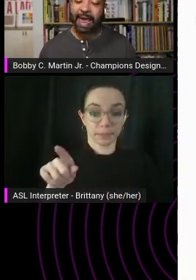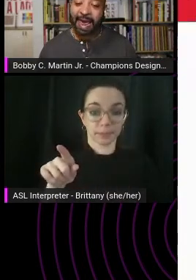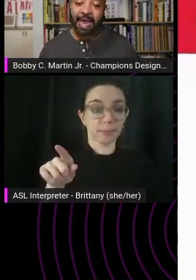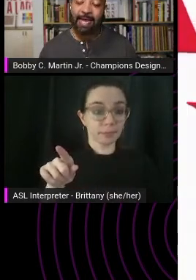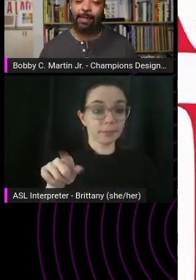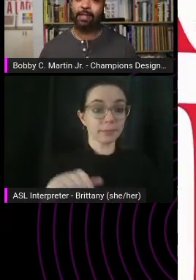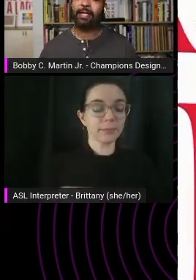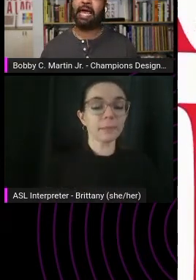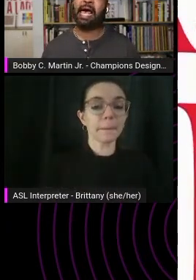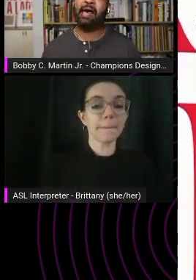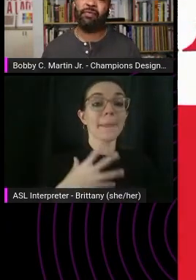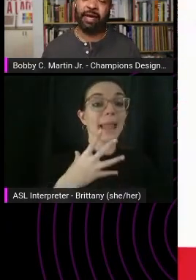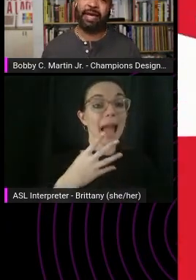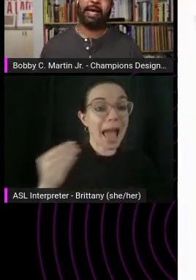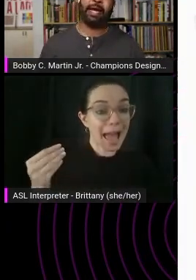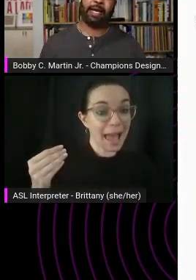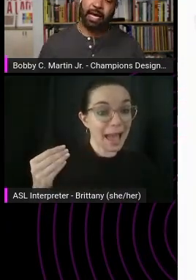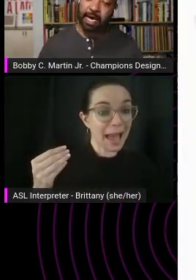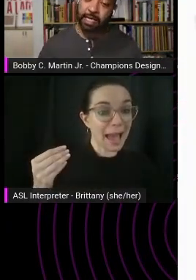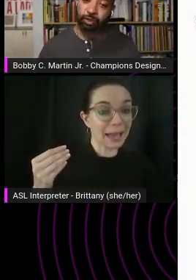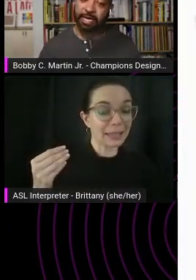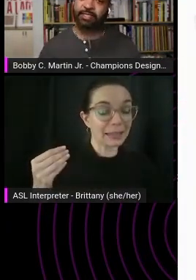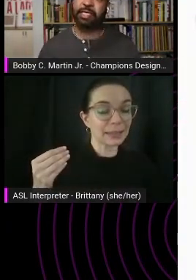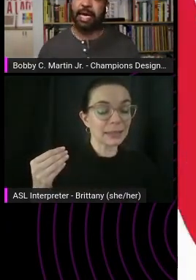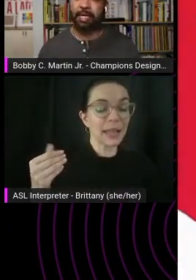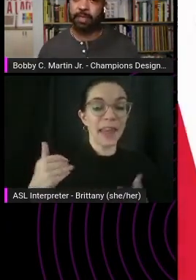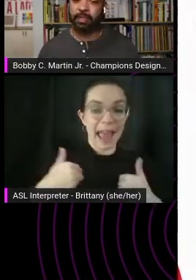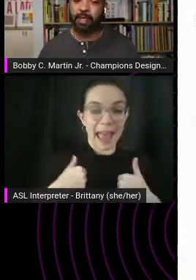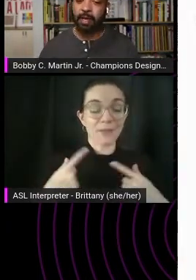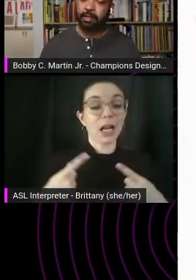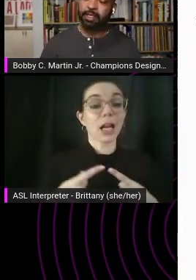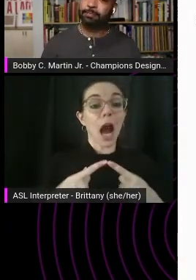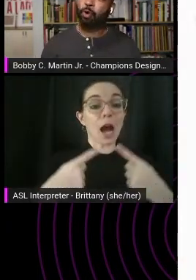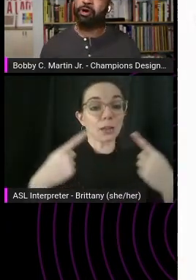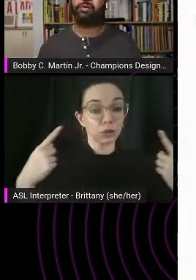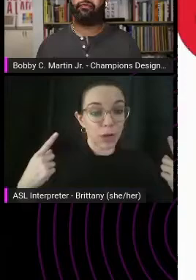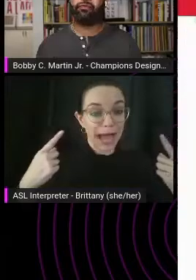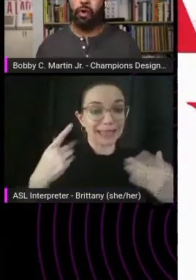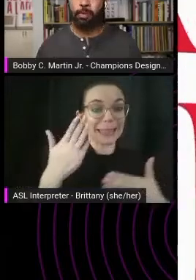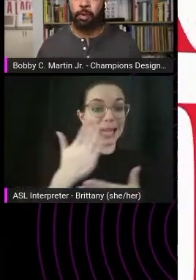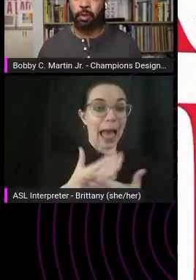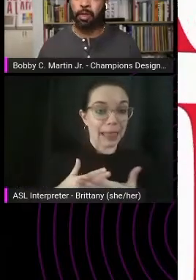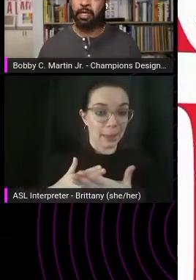And they have a contrasting element. This more informal,